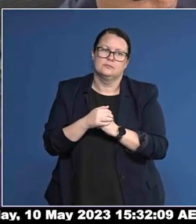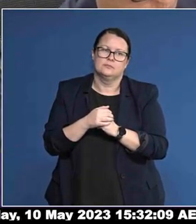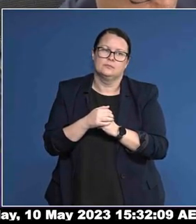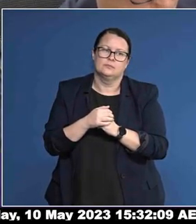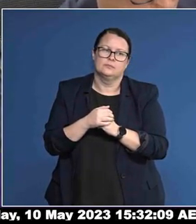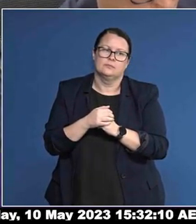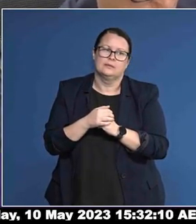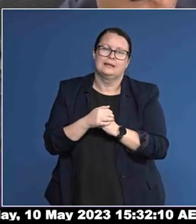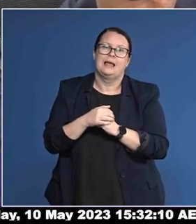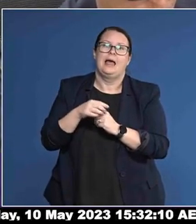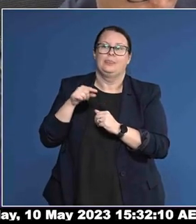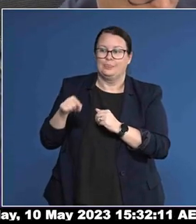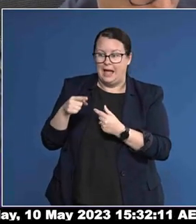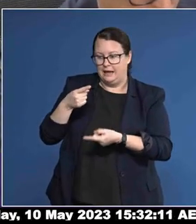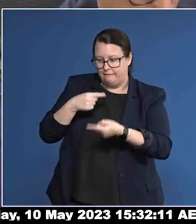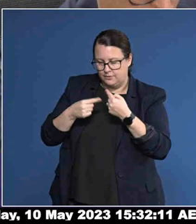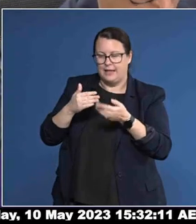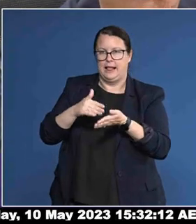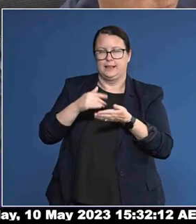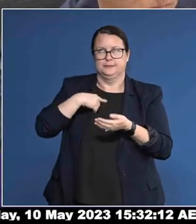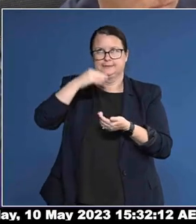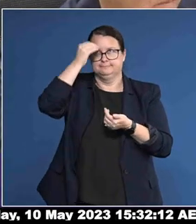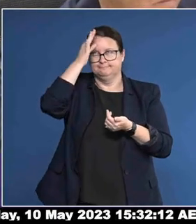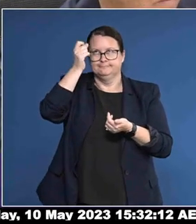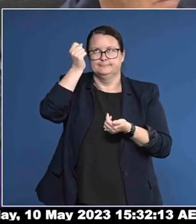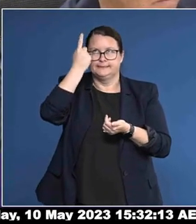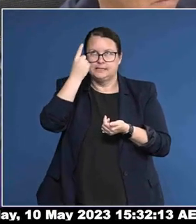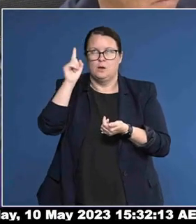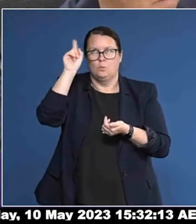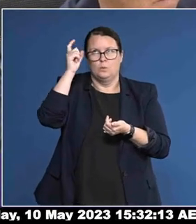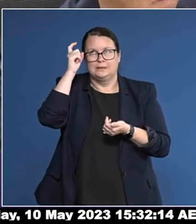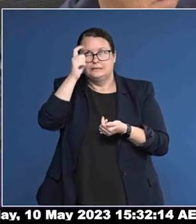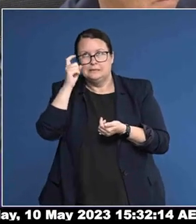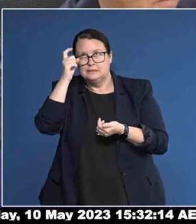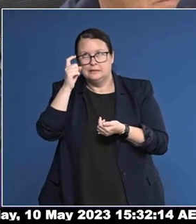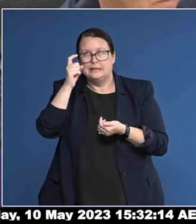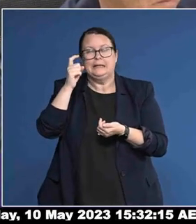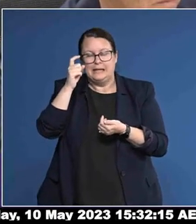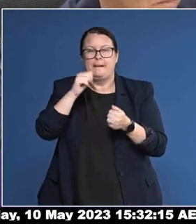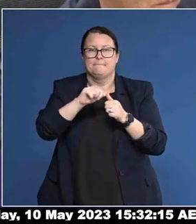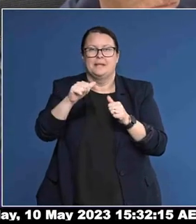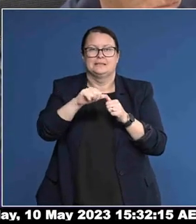of the information that then we considered when we moved into the stage of looking and